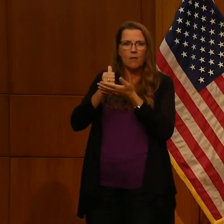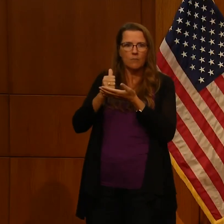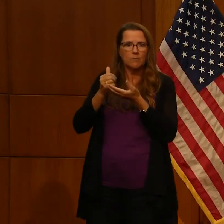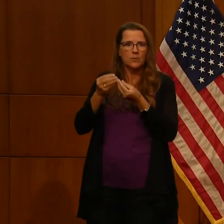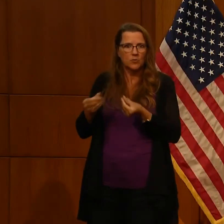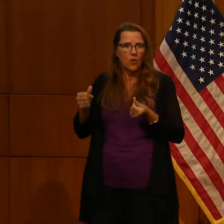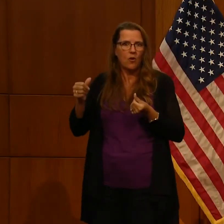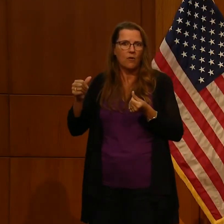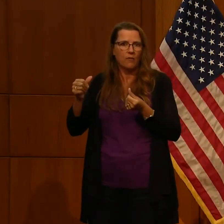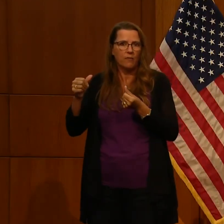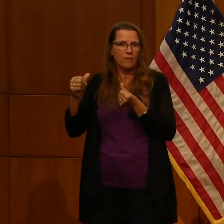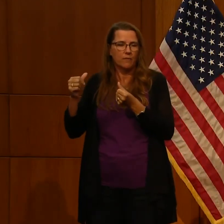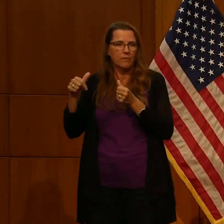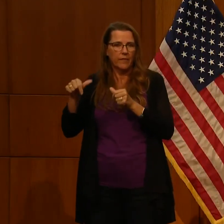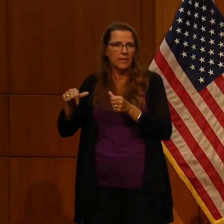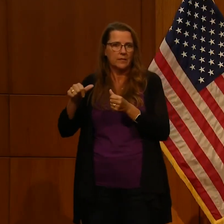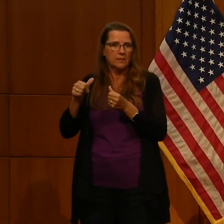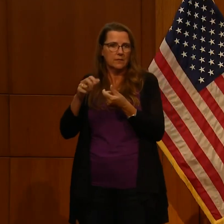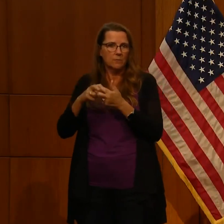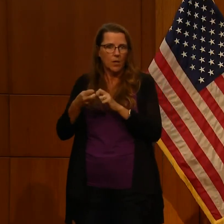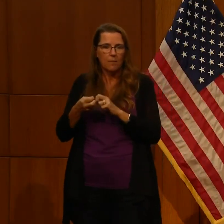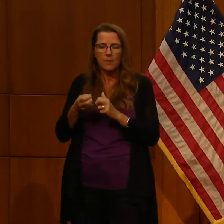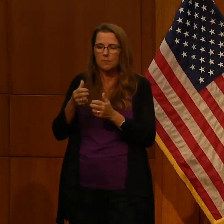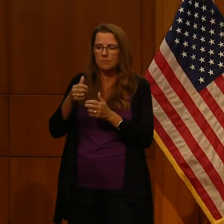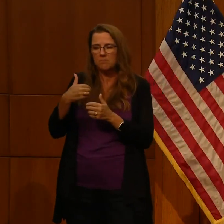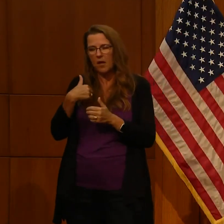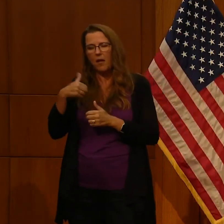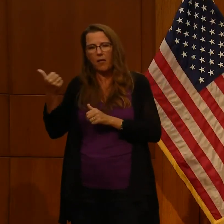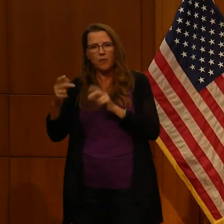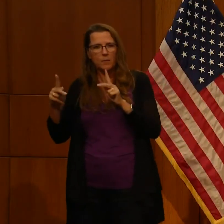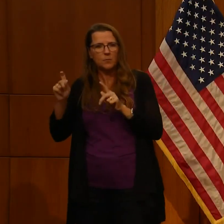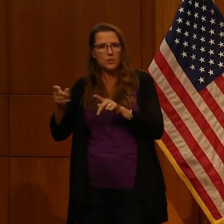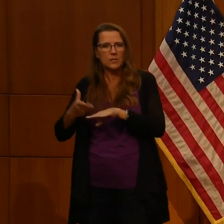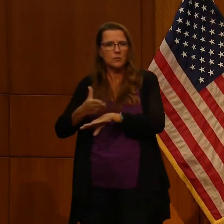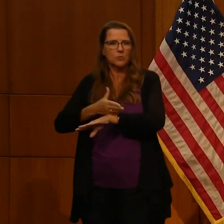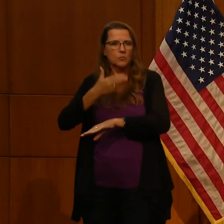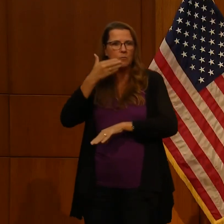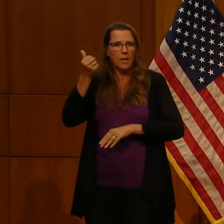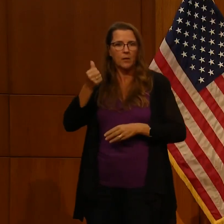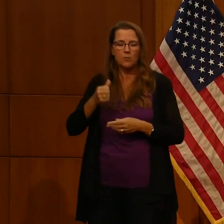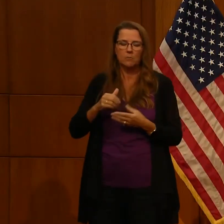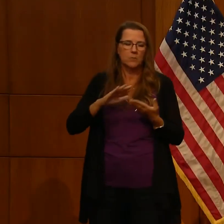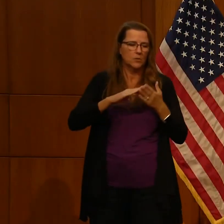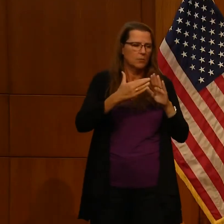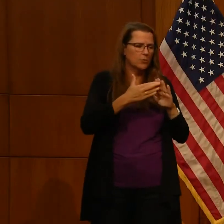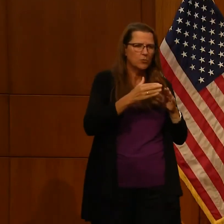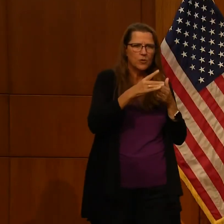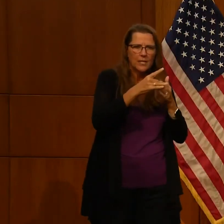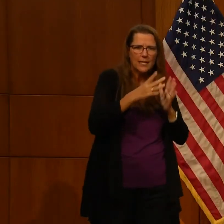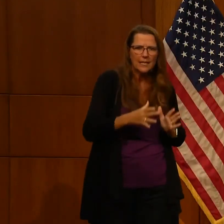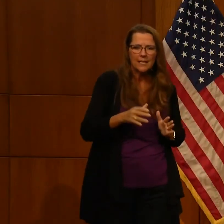UP AND BE PART OF THE SOLUTION. SOME HAVE. OBVIOUSLY, SOME